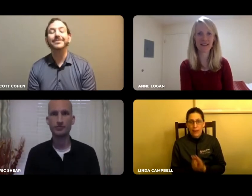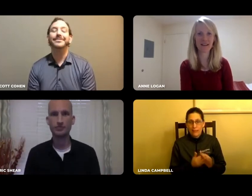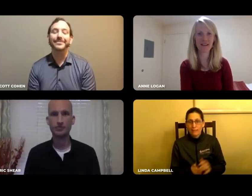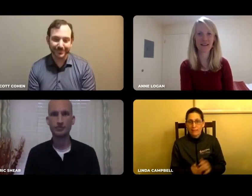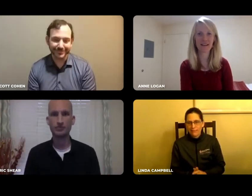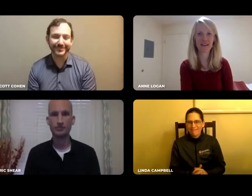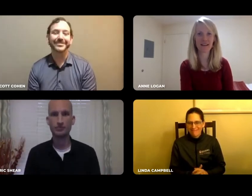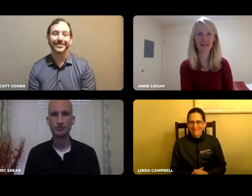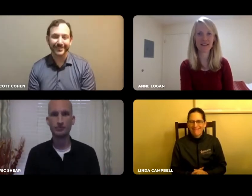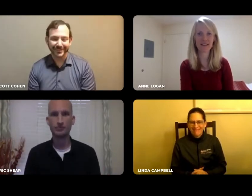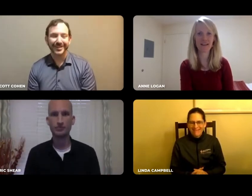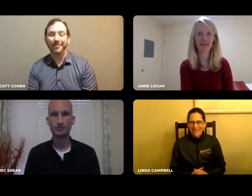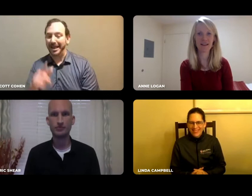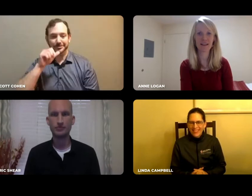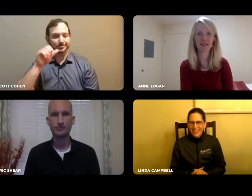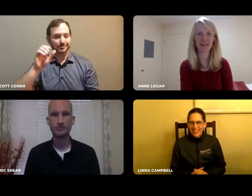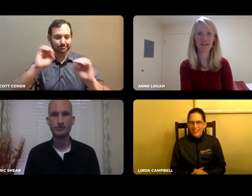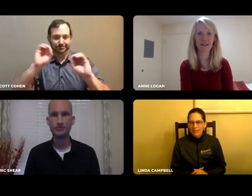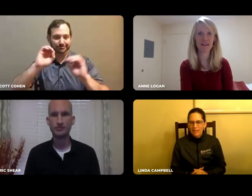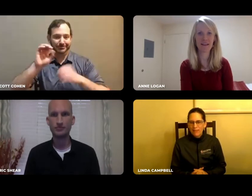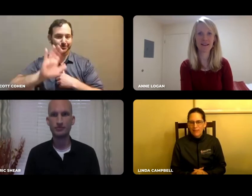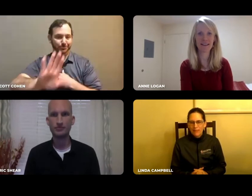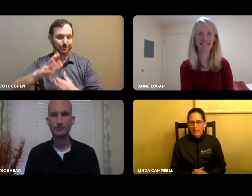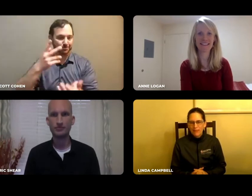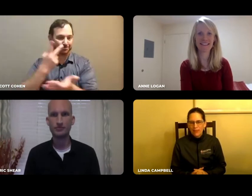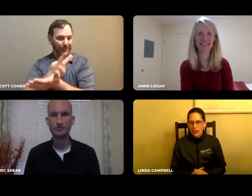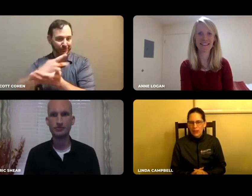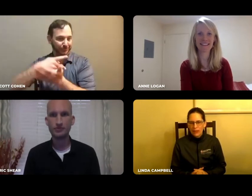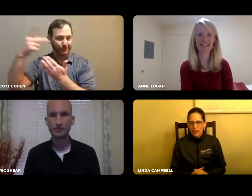But none from your program?